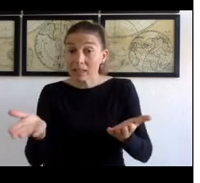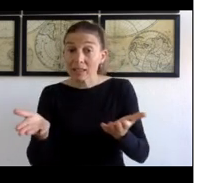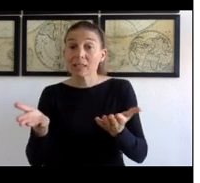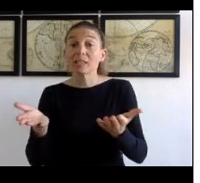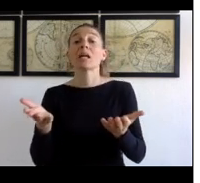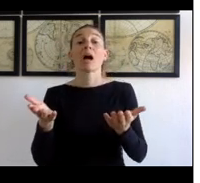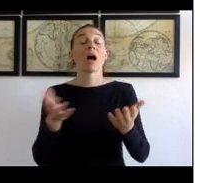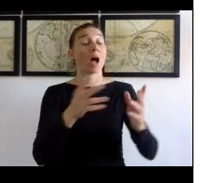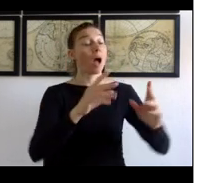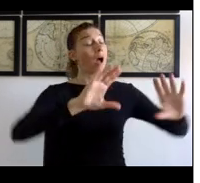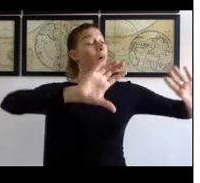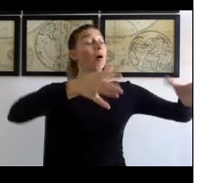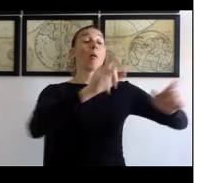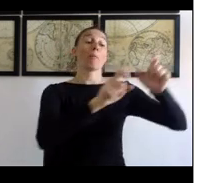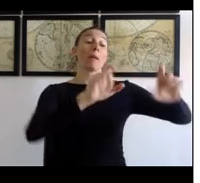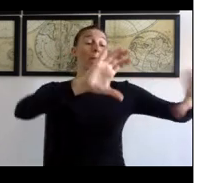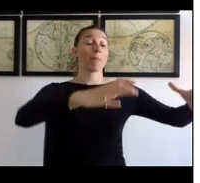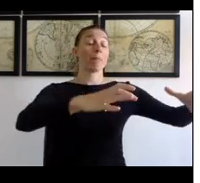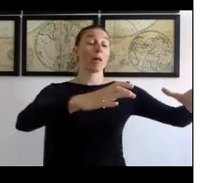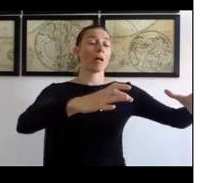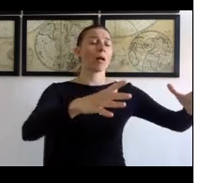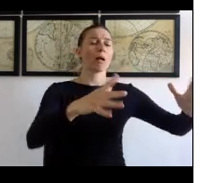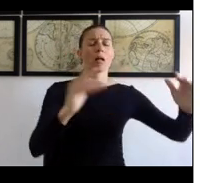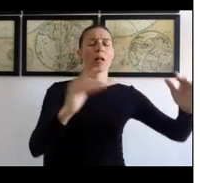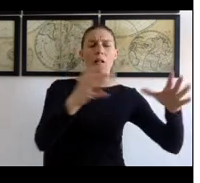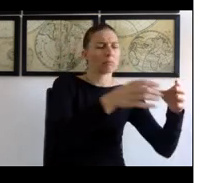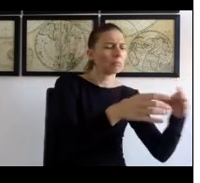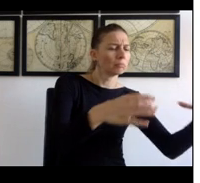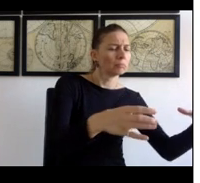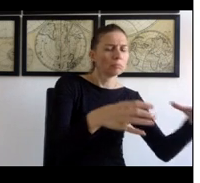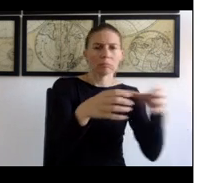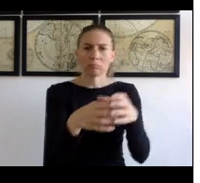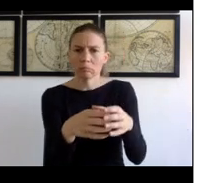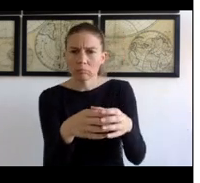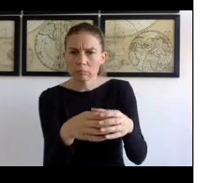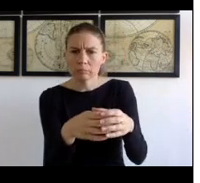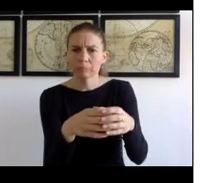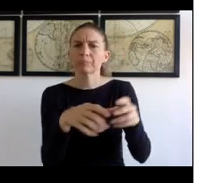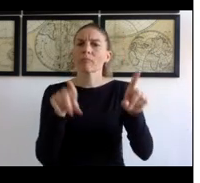open spaces for public use by sex, age and Persons with disabilities.